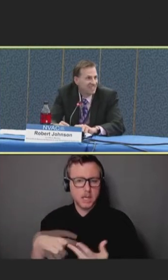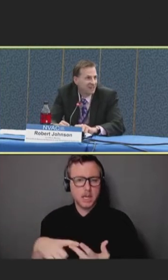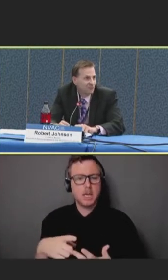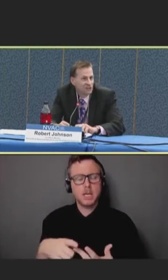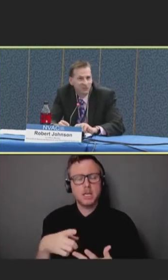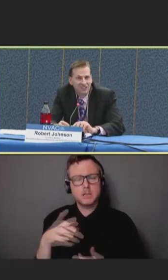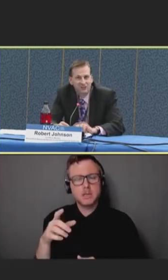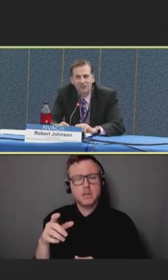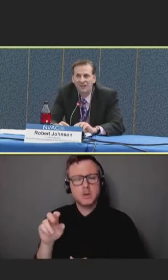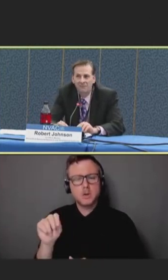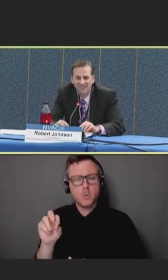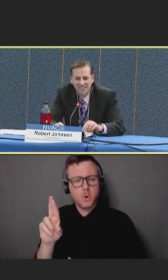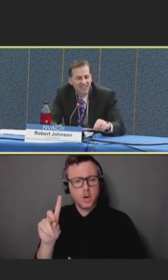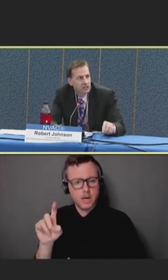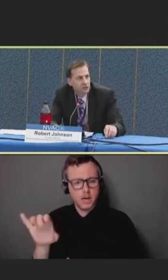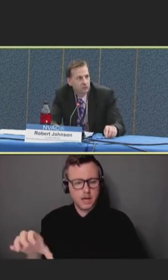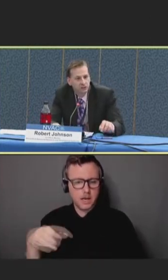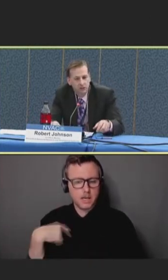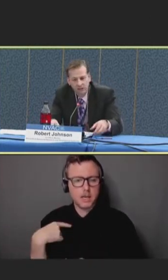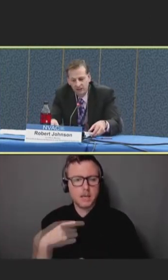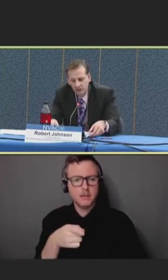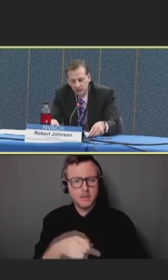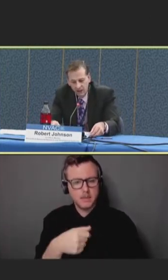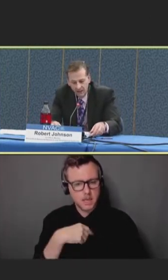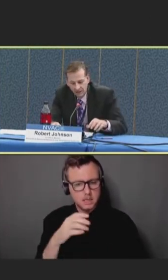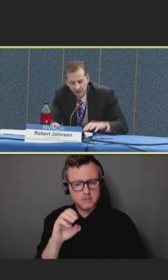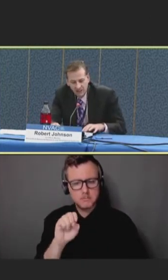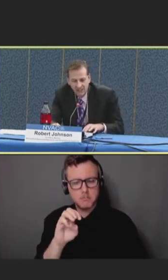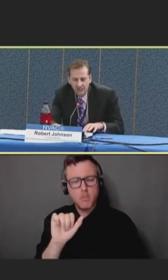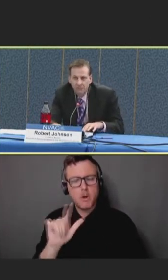fortuitous for monkeypox indication as well. So, working to increase that supply.